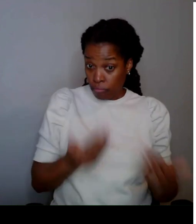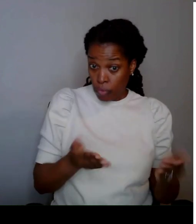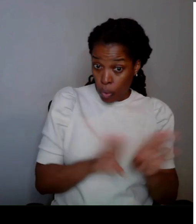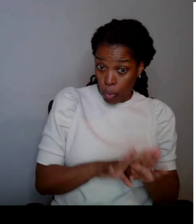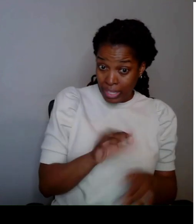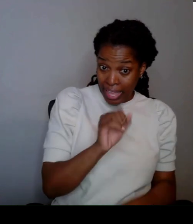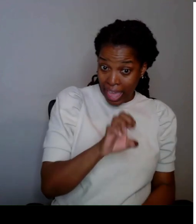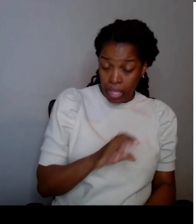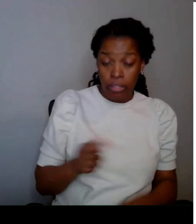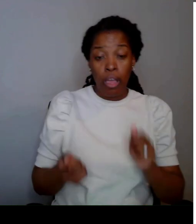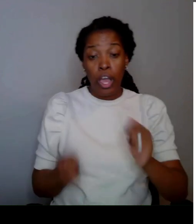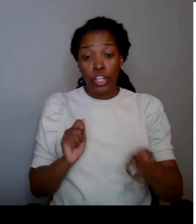on how your business is doing.